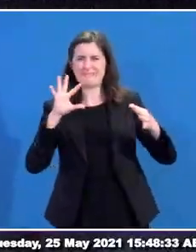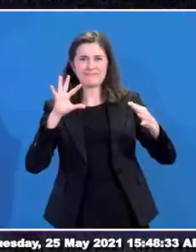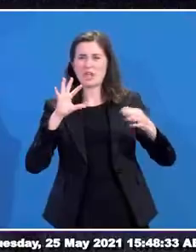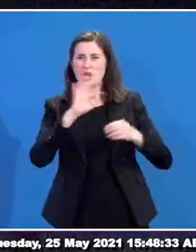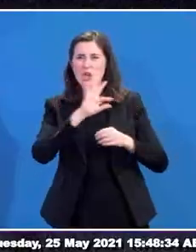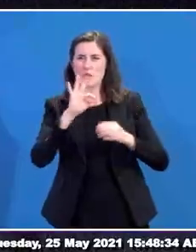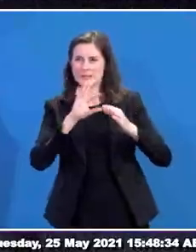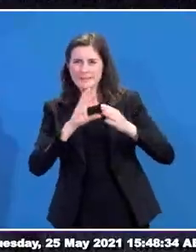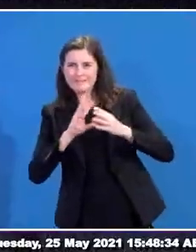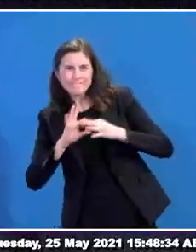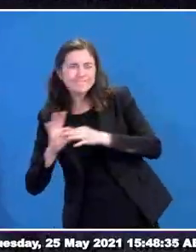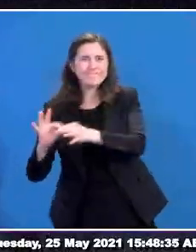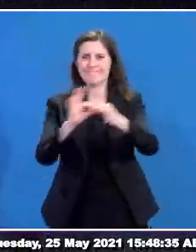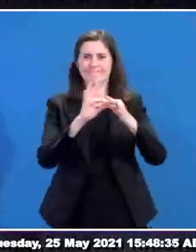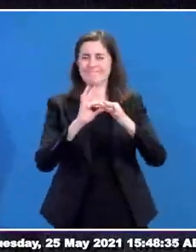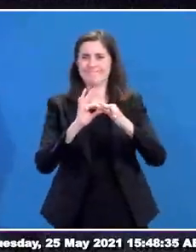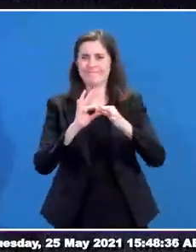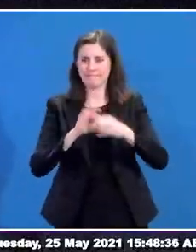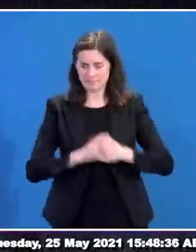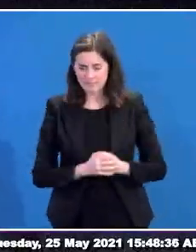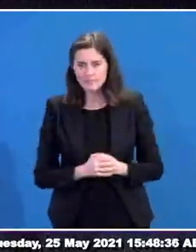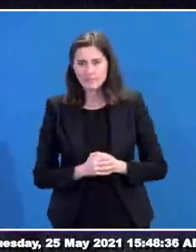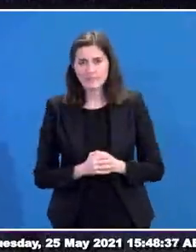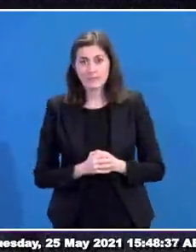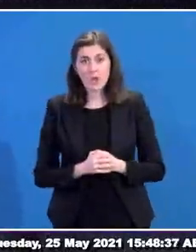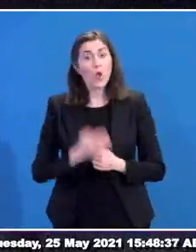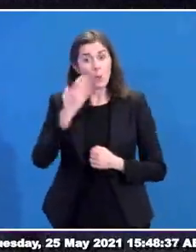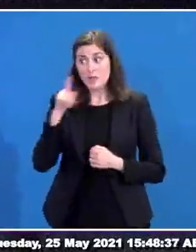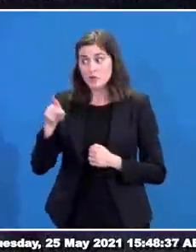Is it fair to say that by the time of this report, so almost